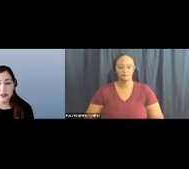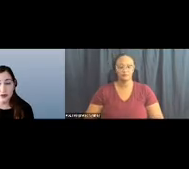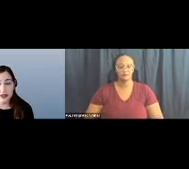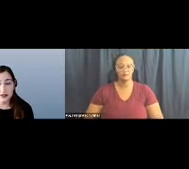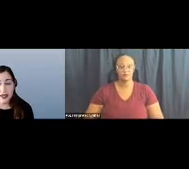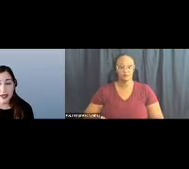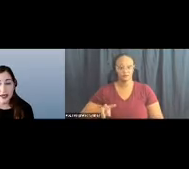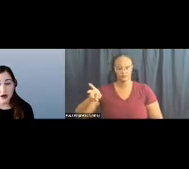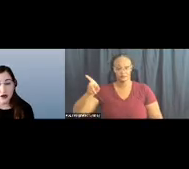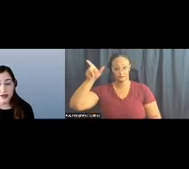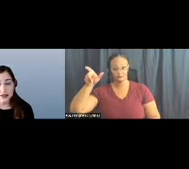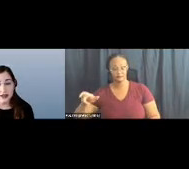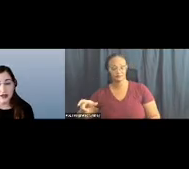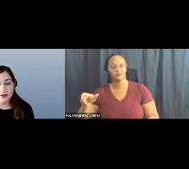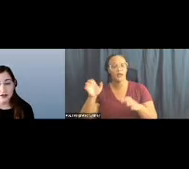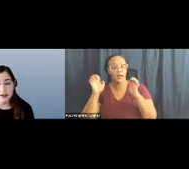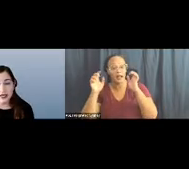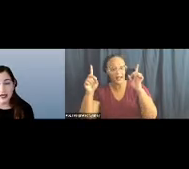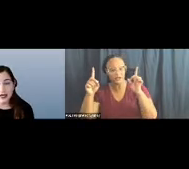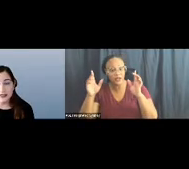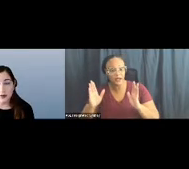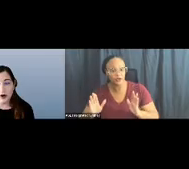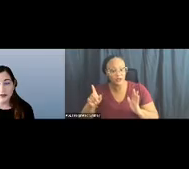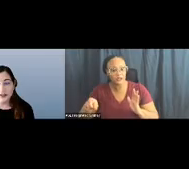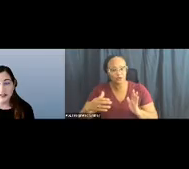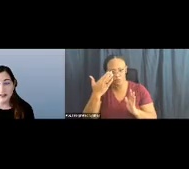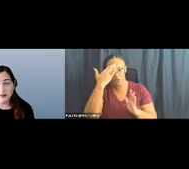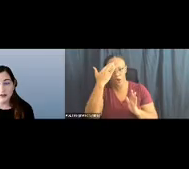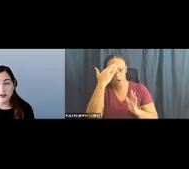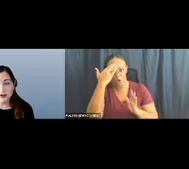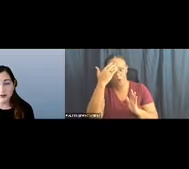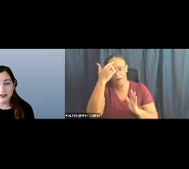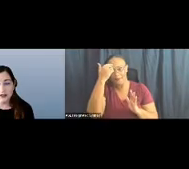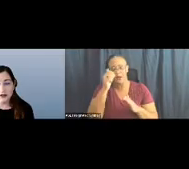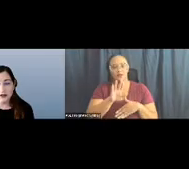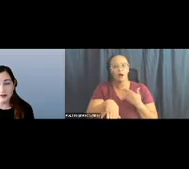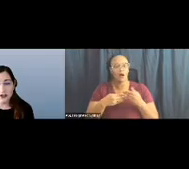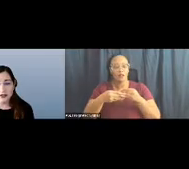performance plan and all the indicators as a part of the system of contributing to those